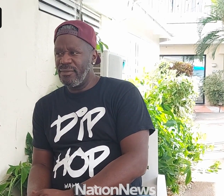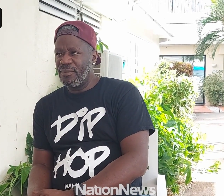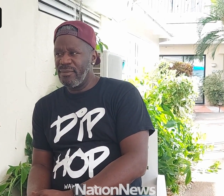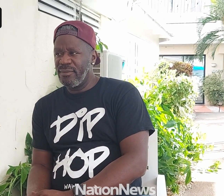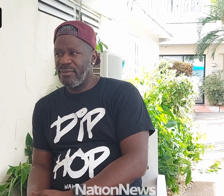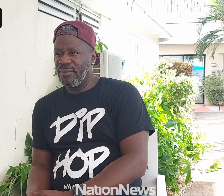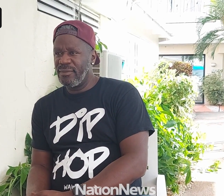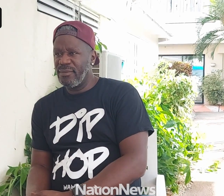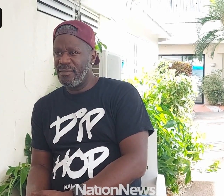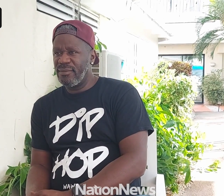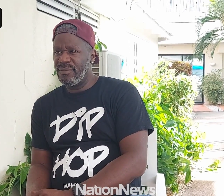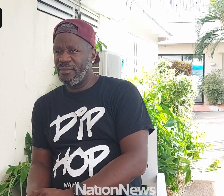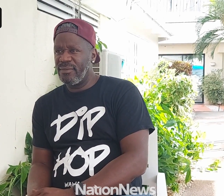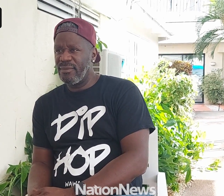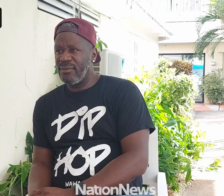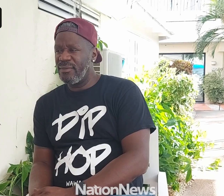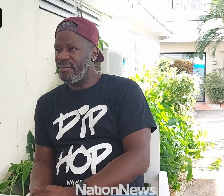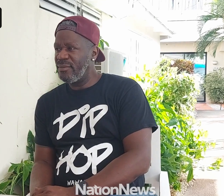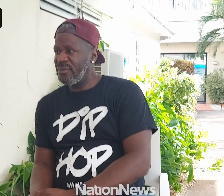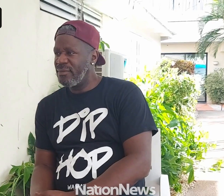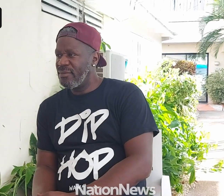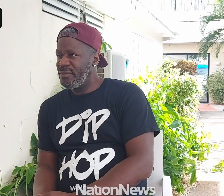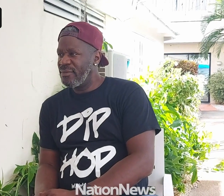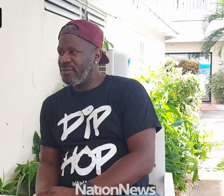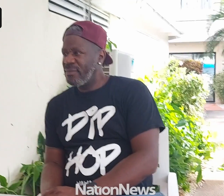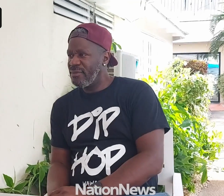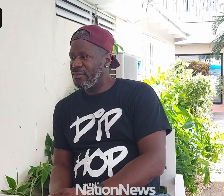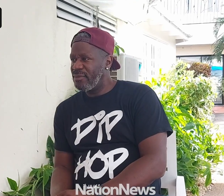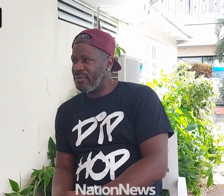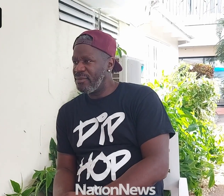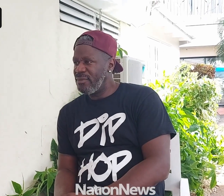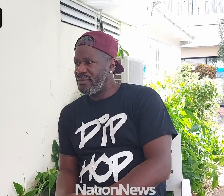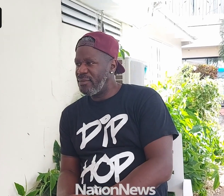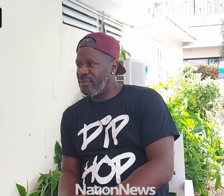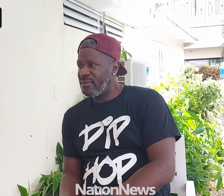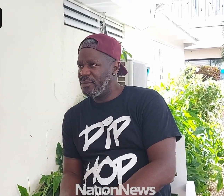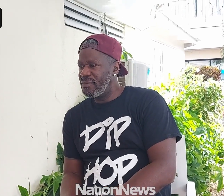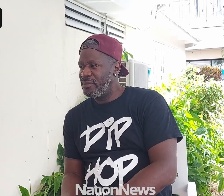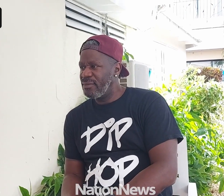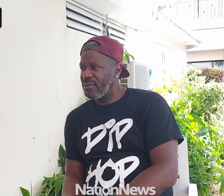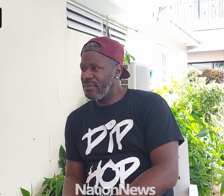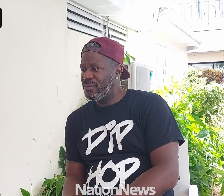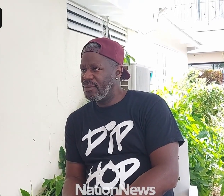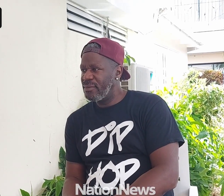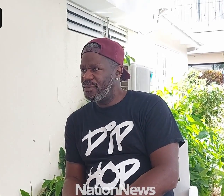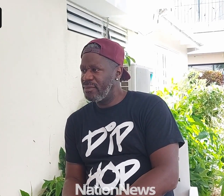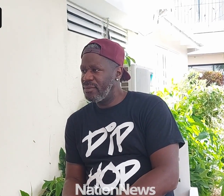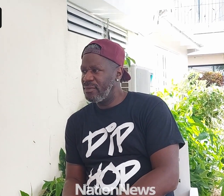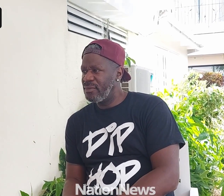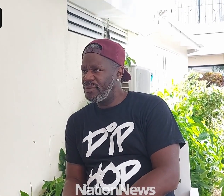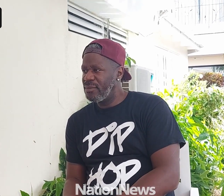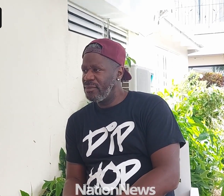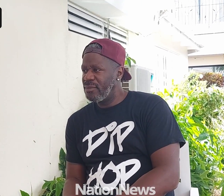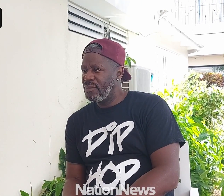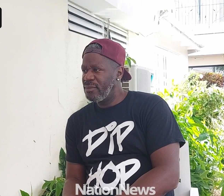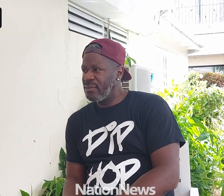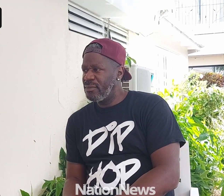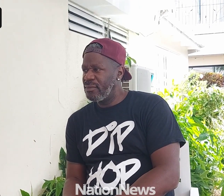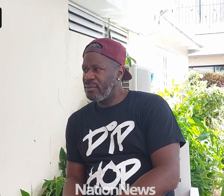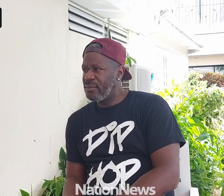materialize how how do you think uh the Calypso project will assist yeah thank